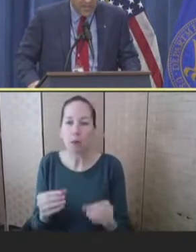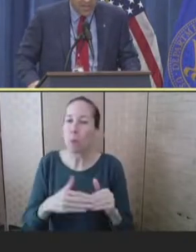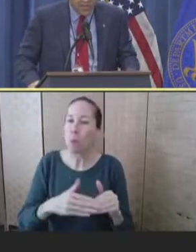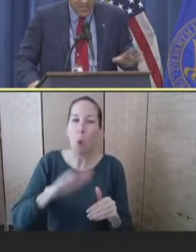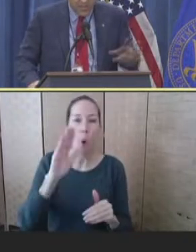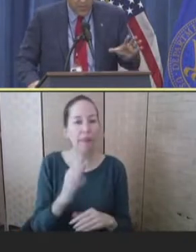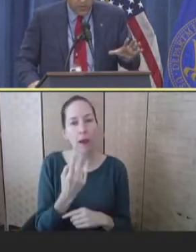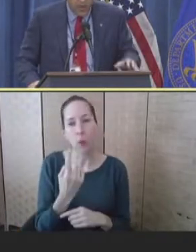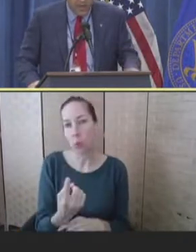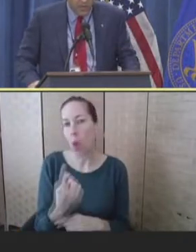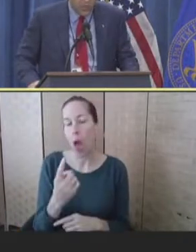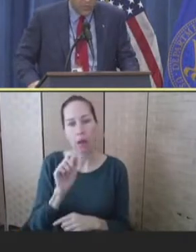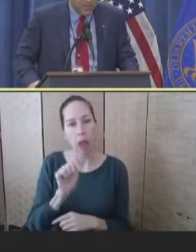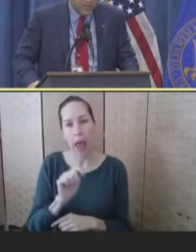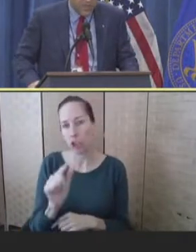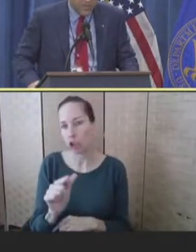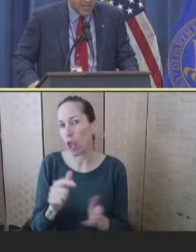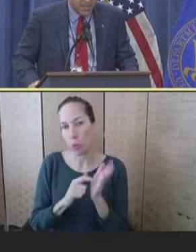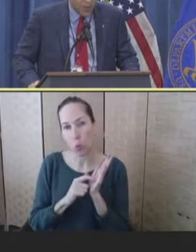And so, that's what we're trying to do with this vaccine.